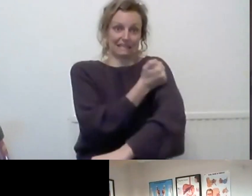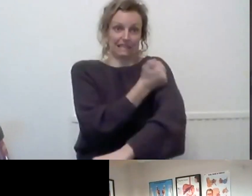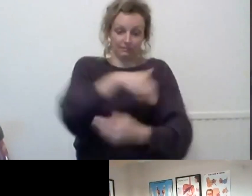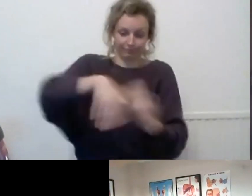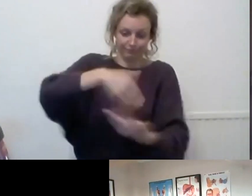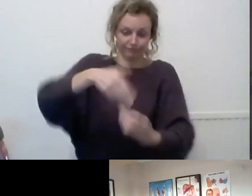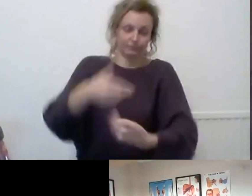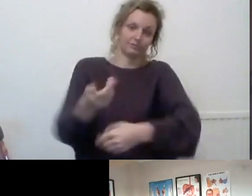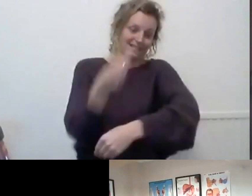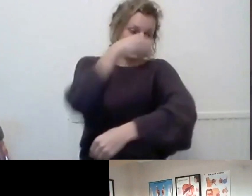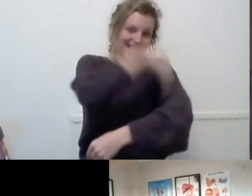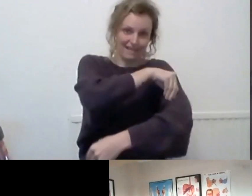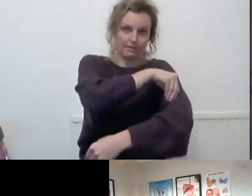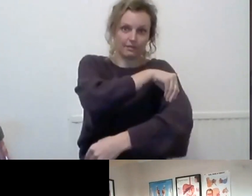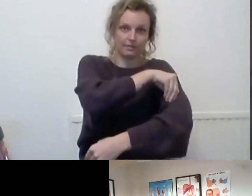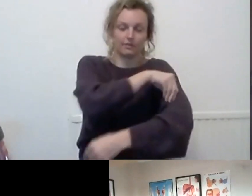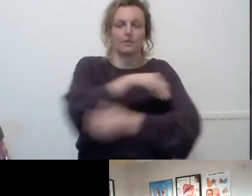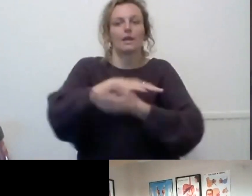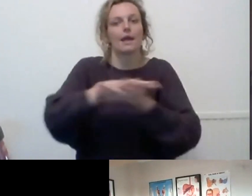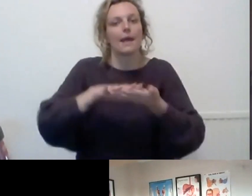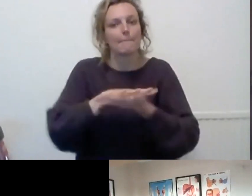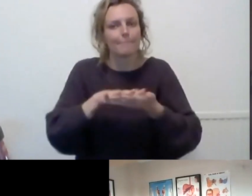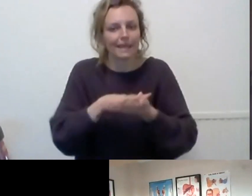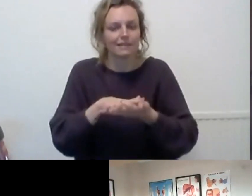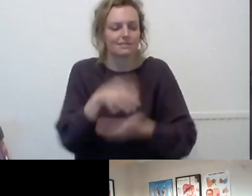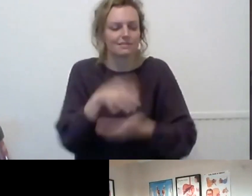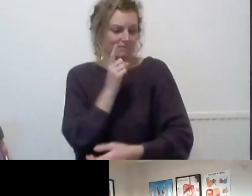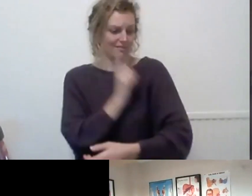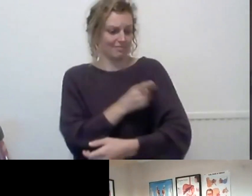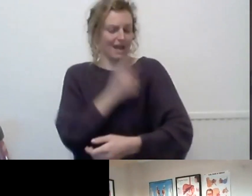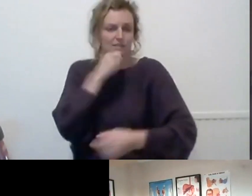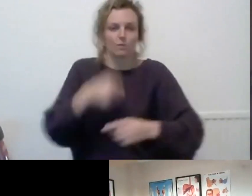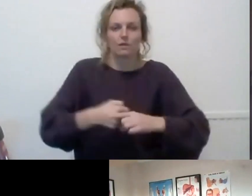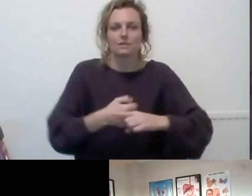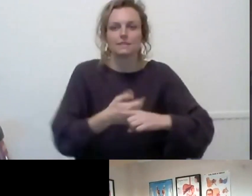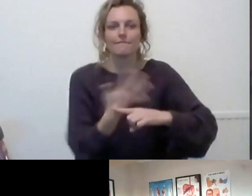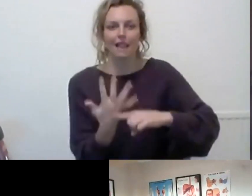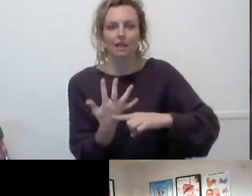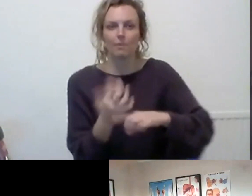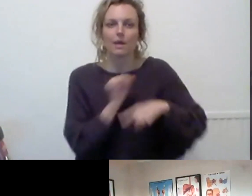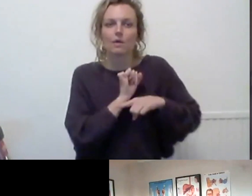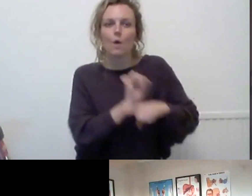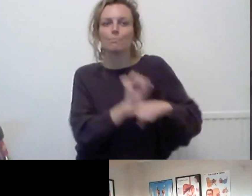it will develop an immunity to that, that that shape and should it then come across that shape.